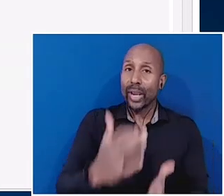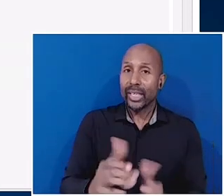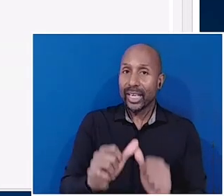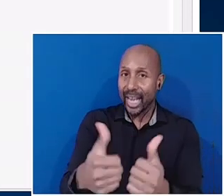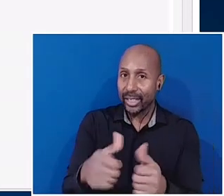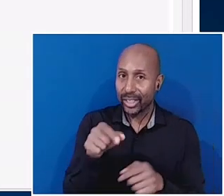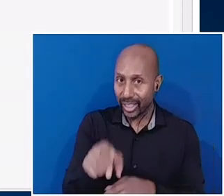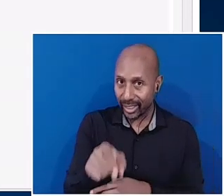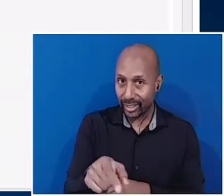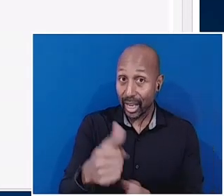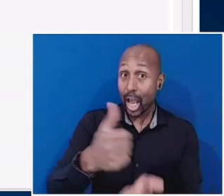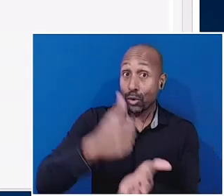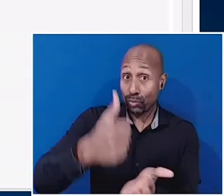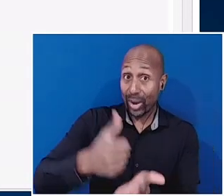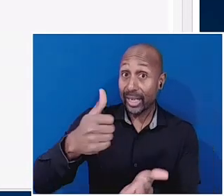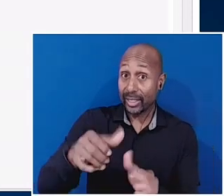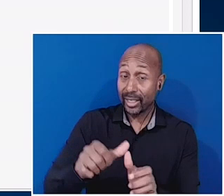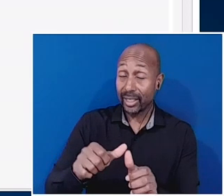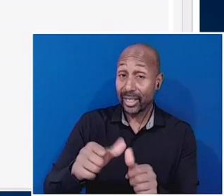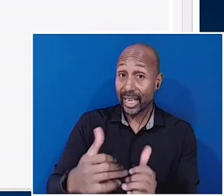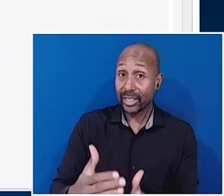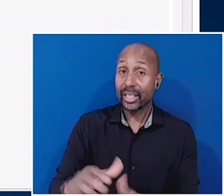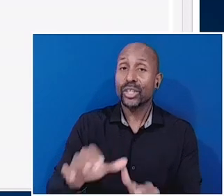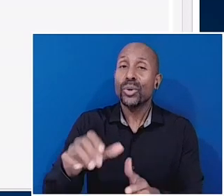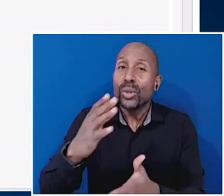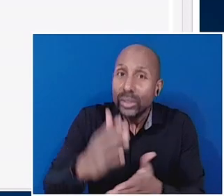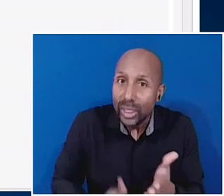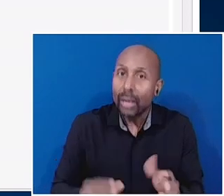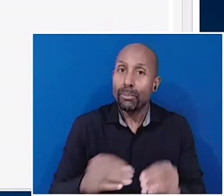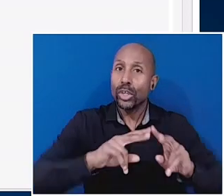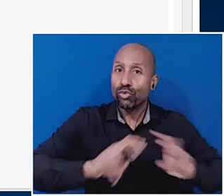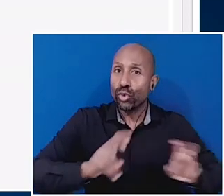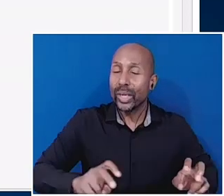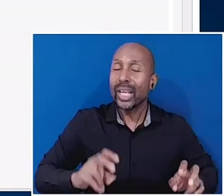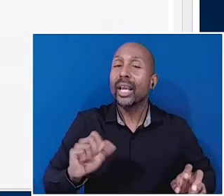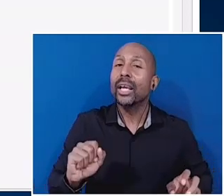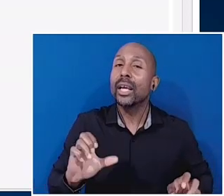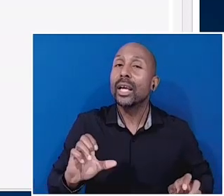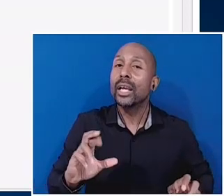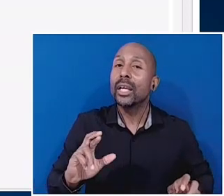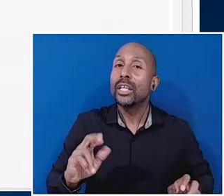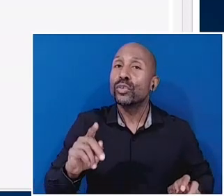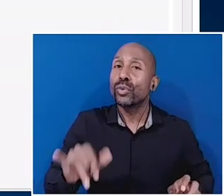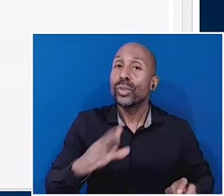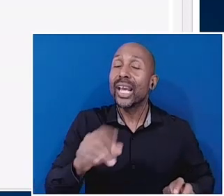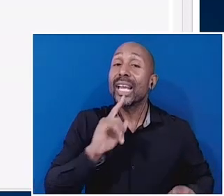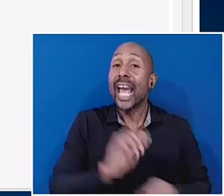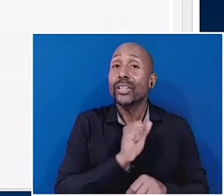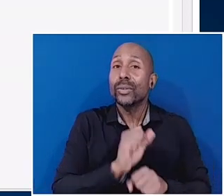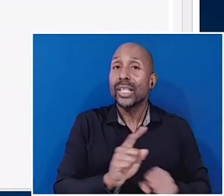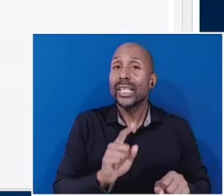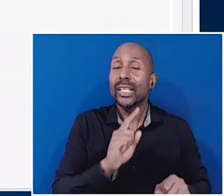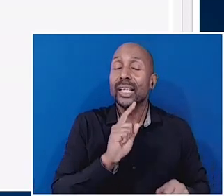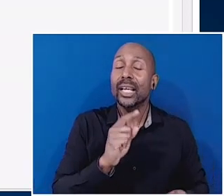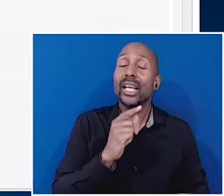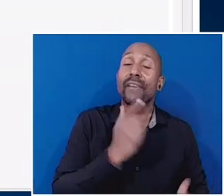a level- some scrutiny and actually confirm that what the school represents is what is happening. Thanks.